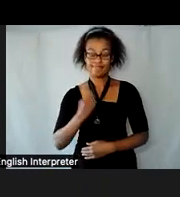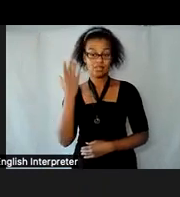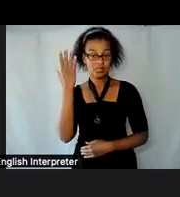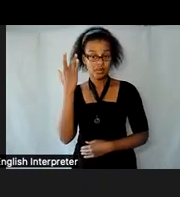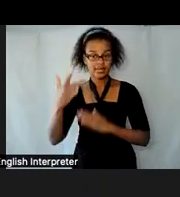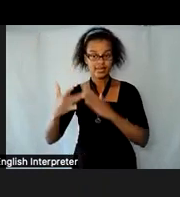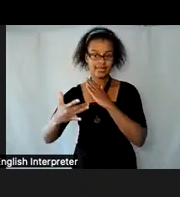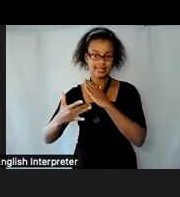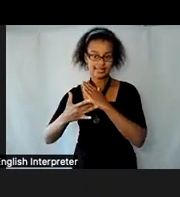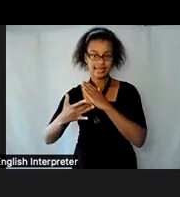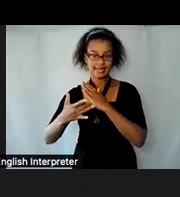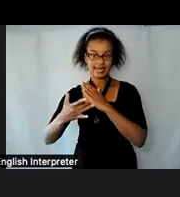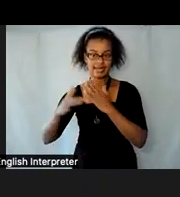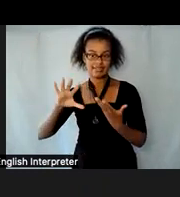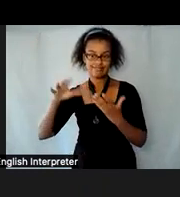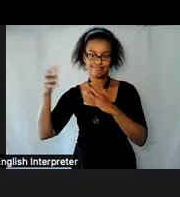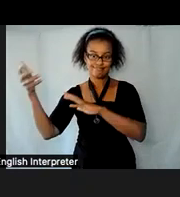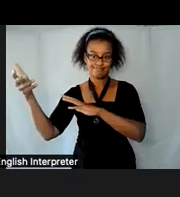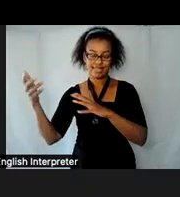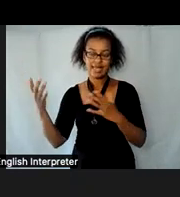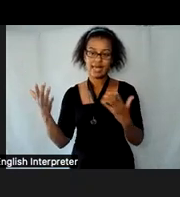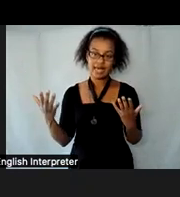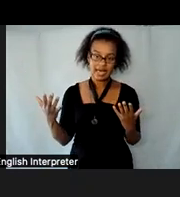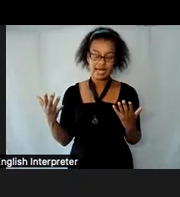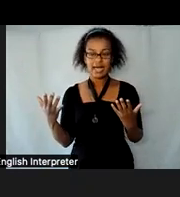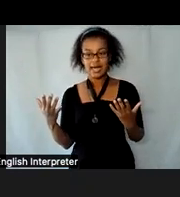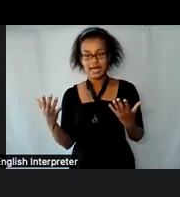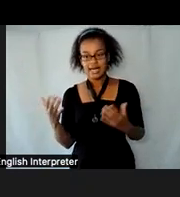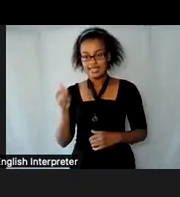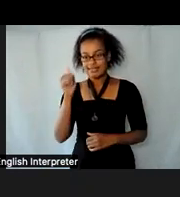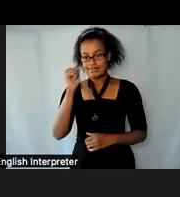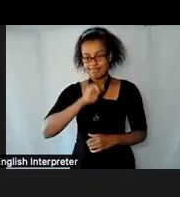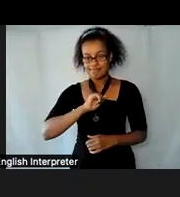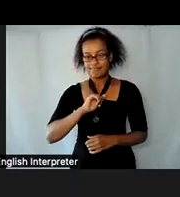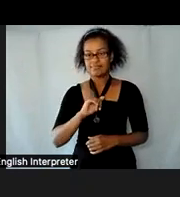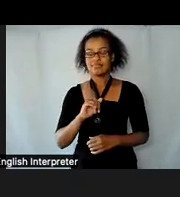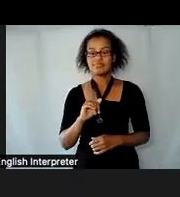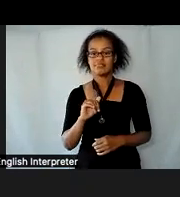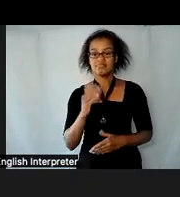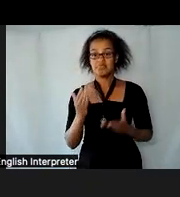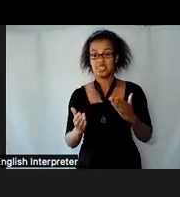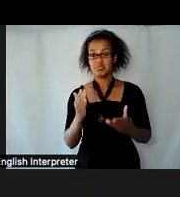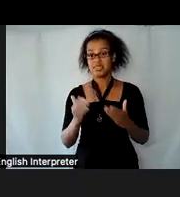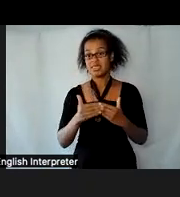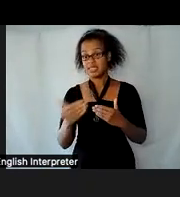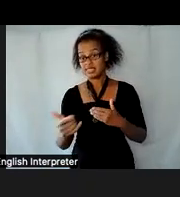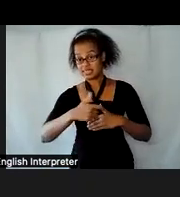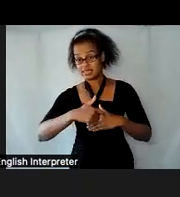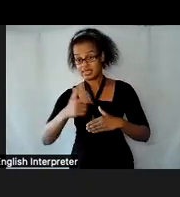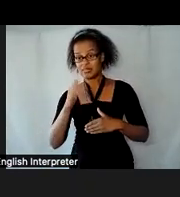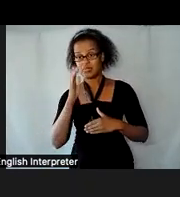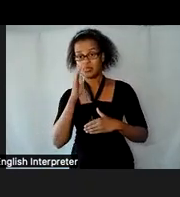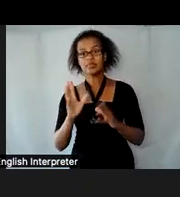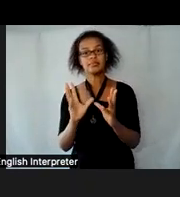the world we live in now. But hopefully next year we met in person for similar information session.